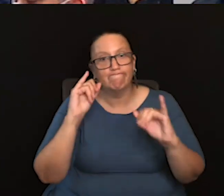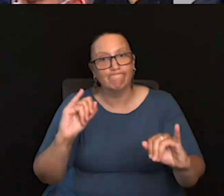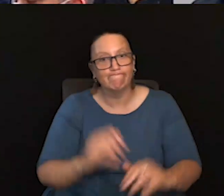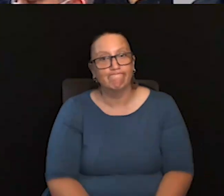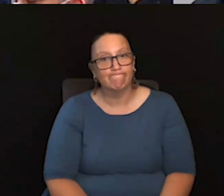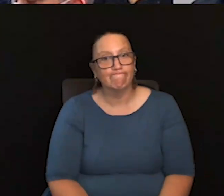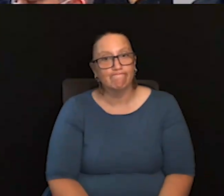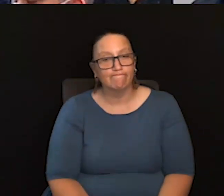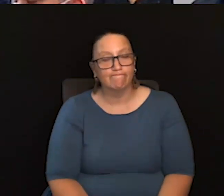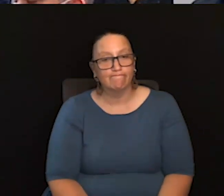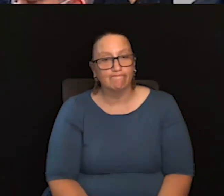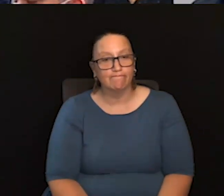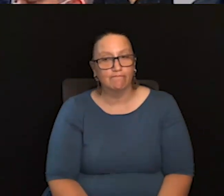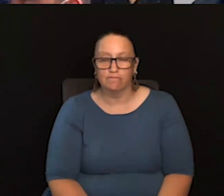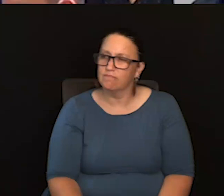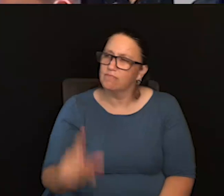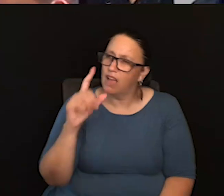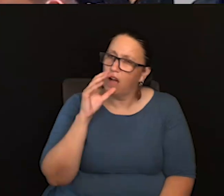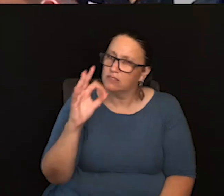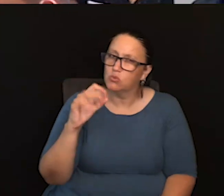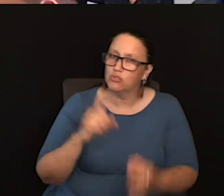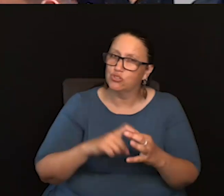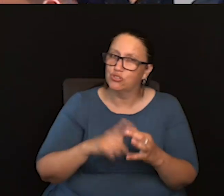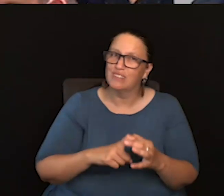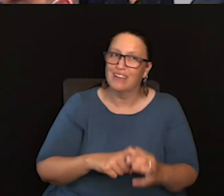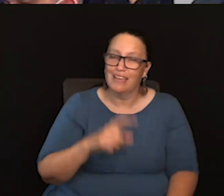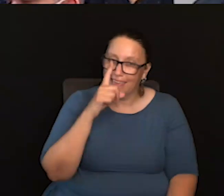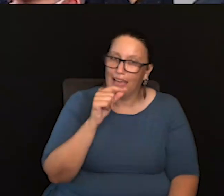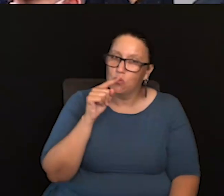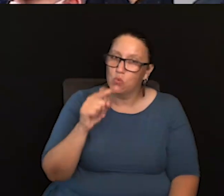From your department, your office, about the profile of people who are dying?